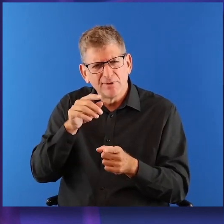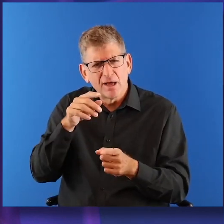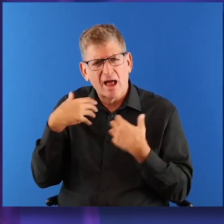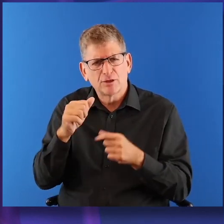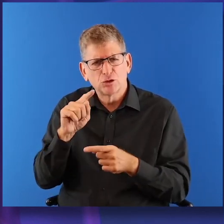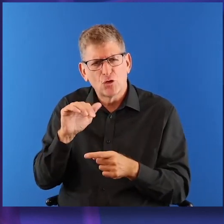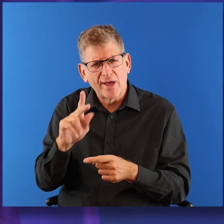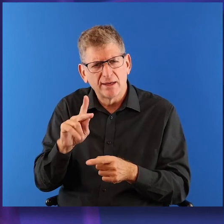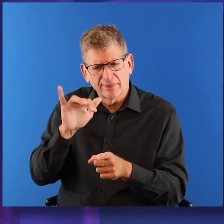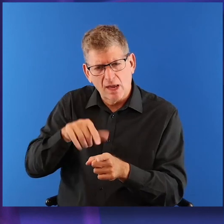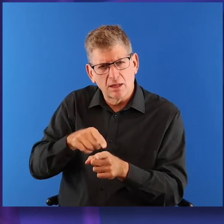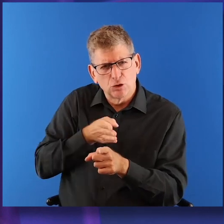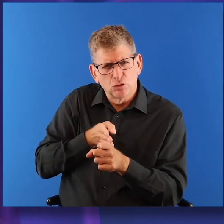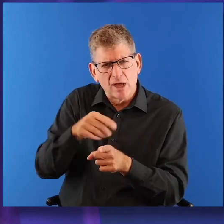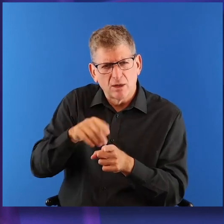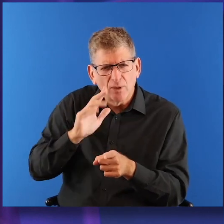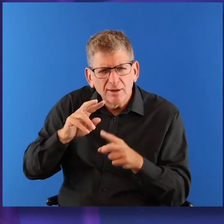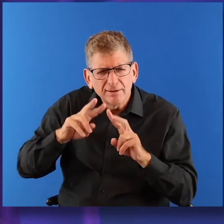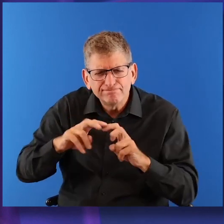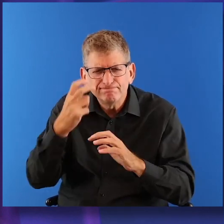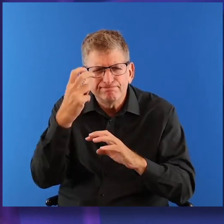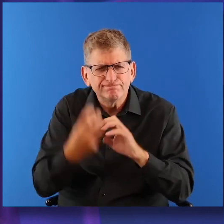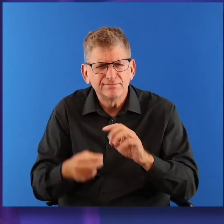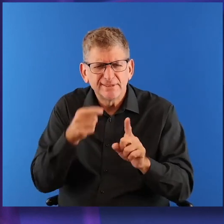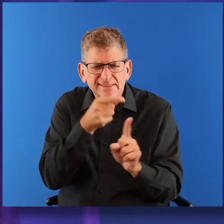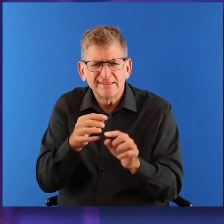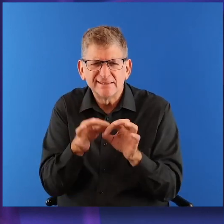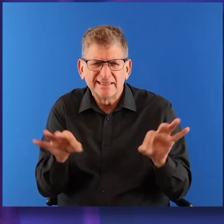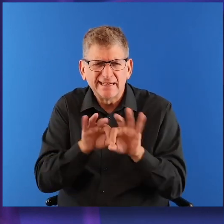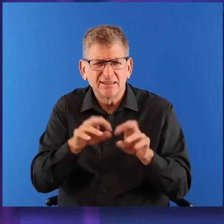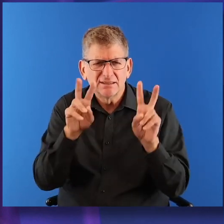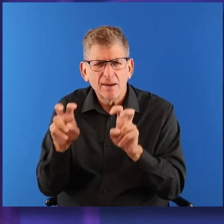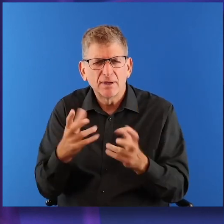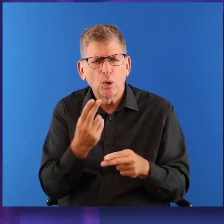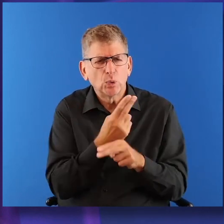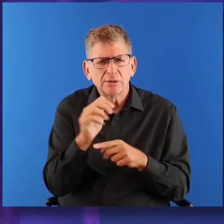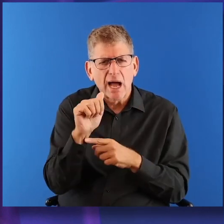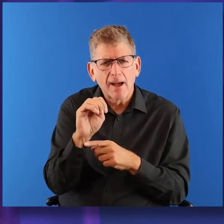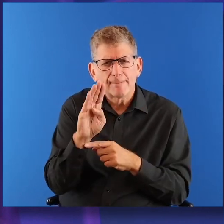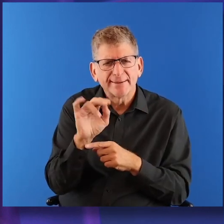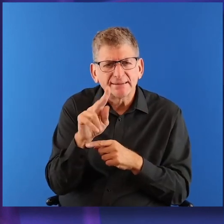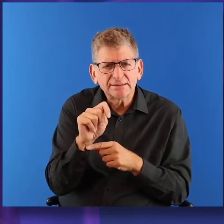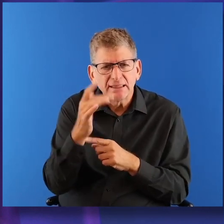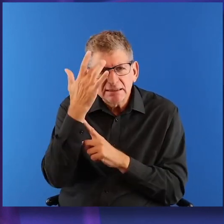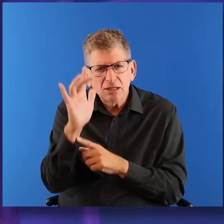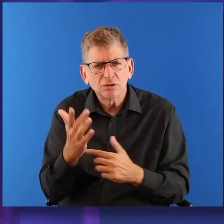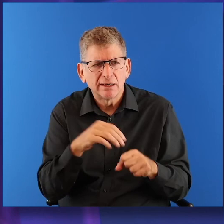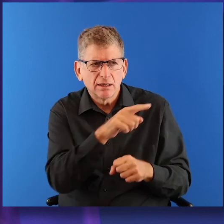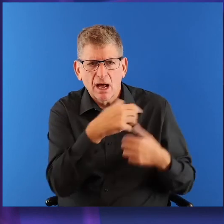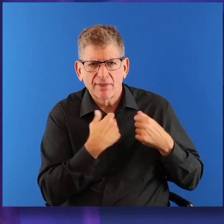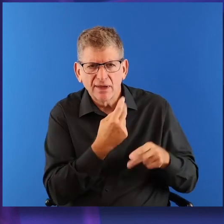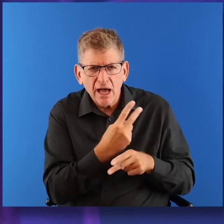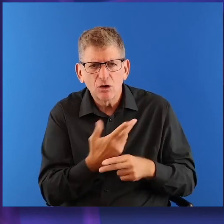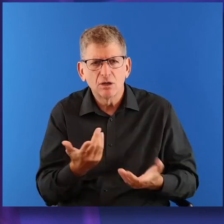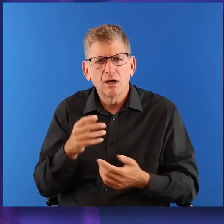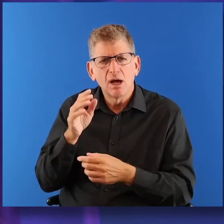us for the precision health track. In that track, we'll be taking a deep dive into several key topics, from the use of ambient Intelligence in